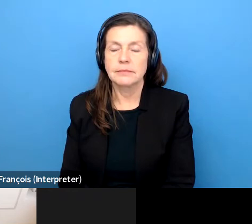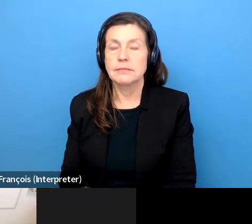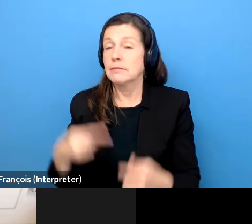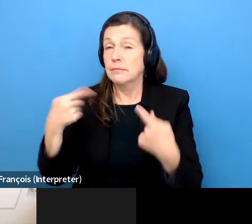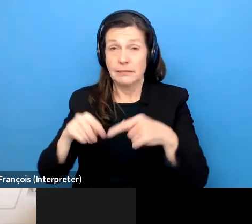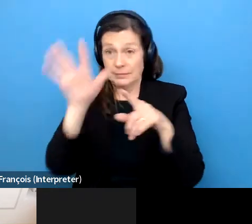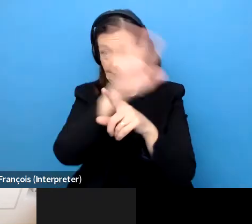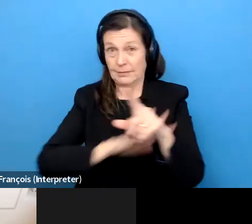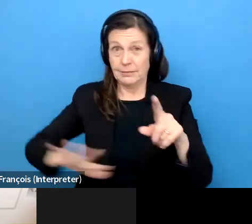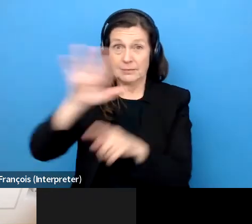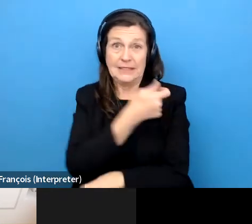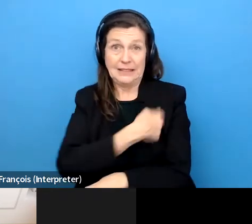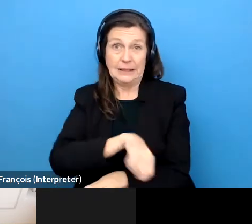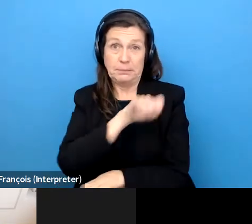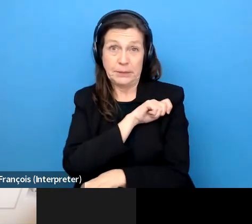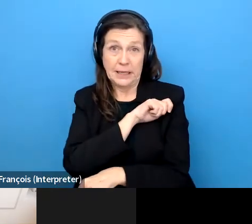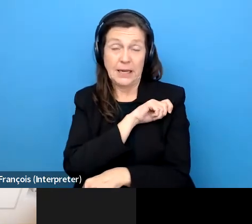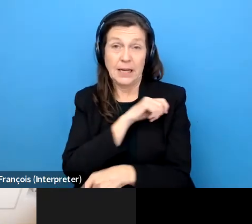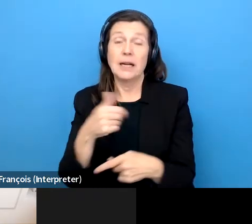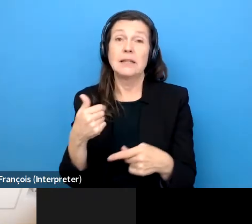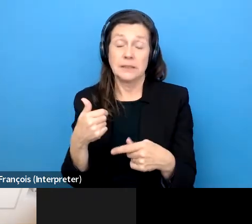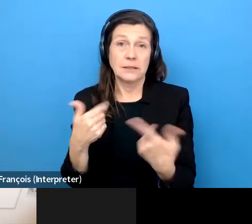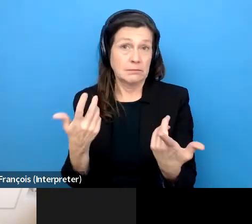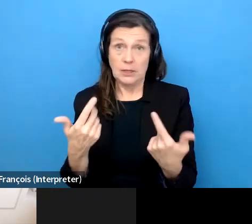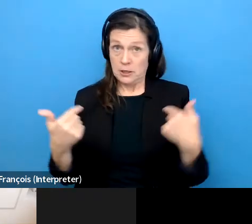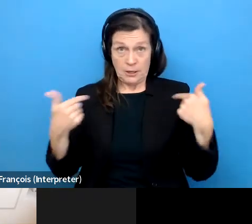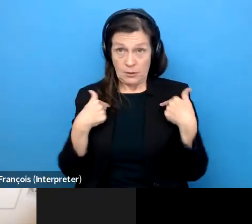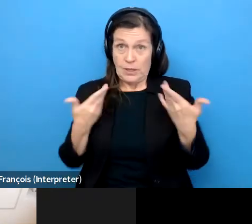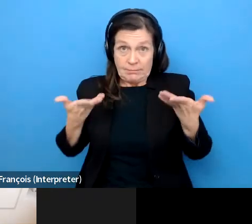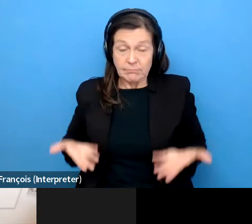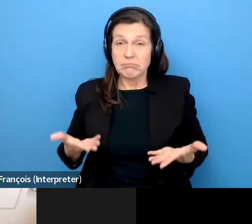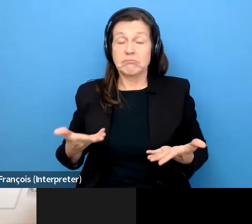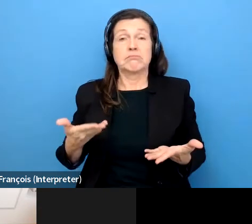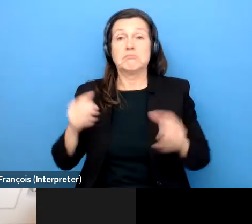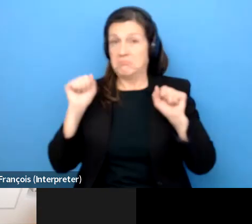we are at your disposal to help NGOs and victims who may identify